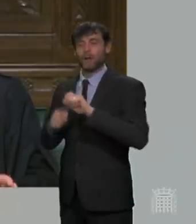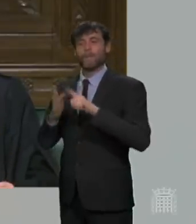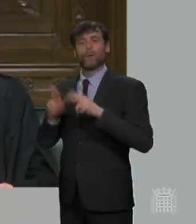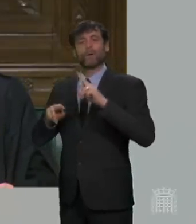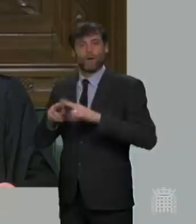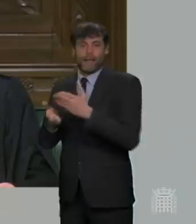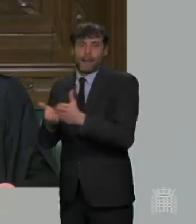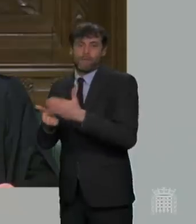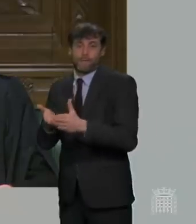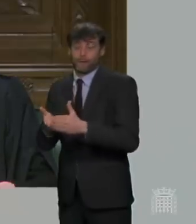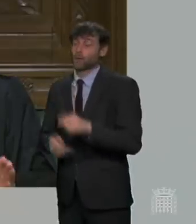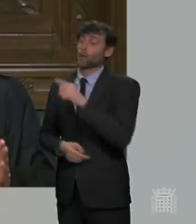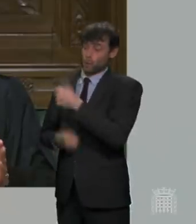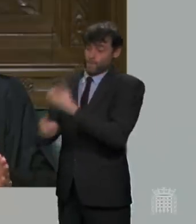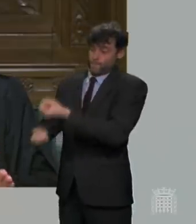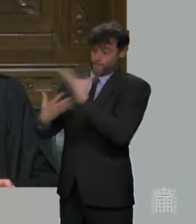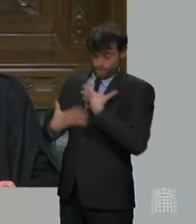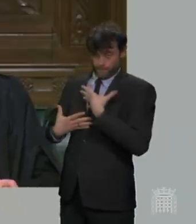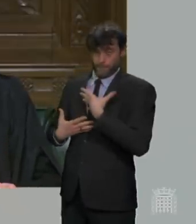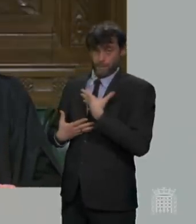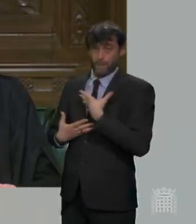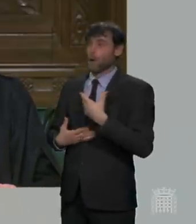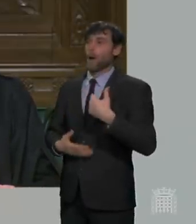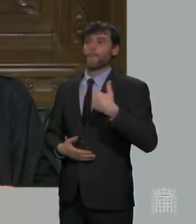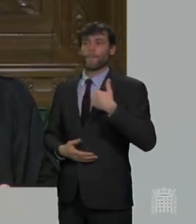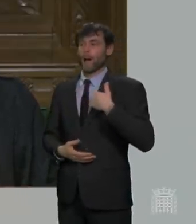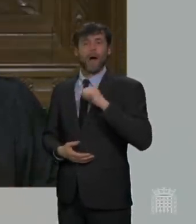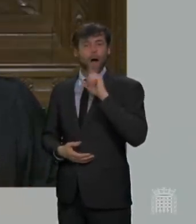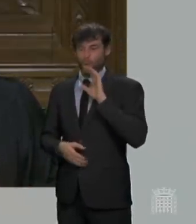part has been achieved. But I am certainly not going to be drawn into a debate,